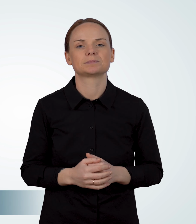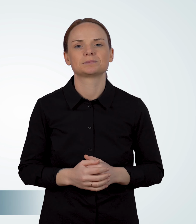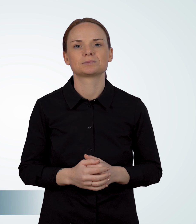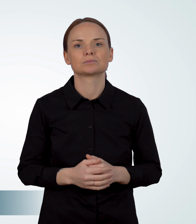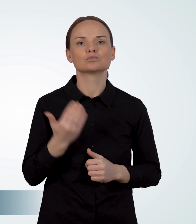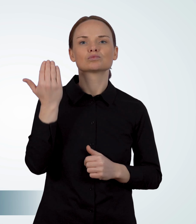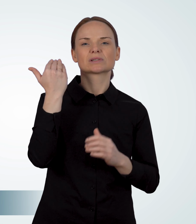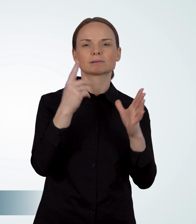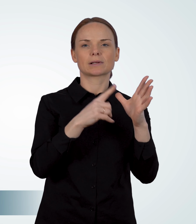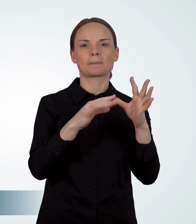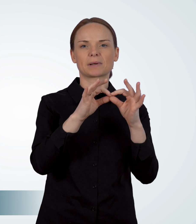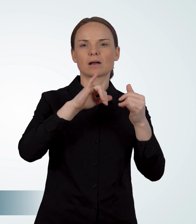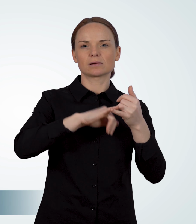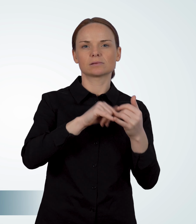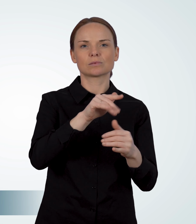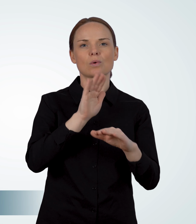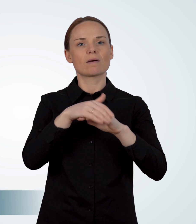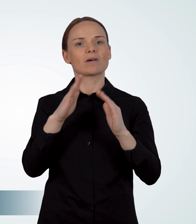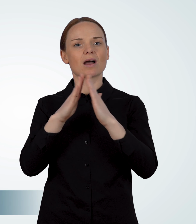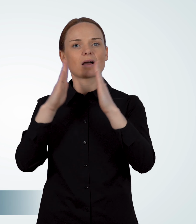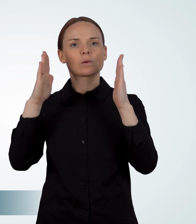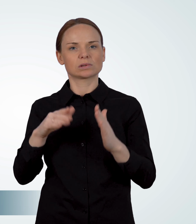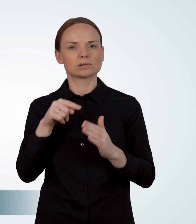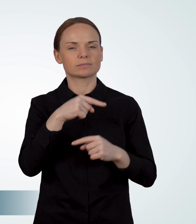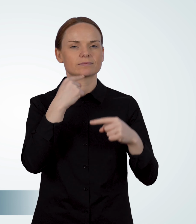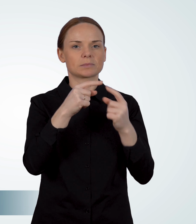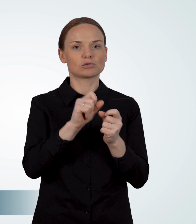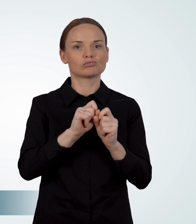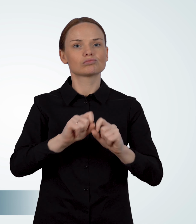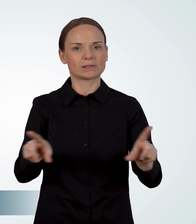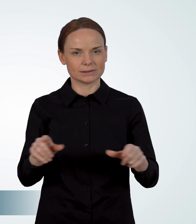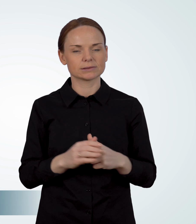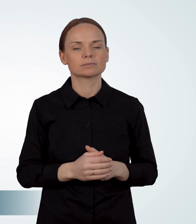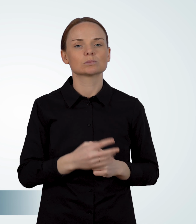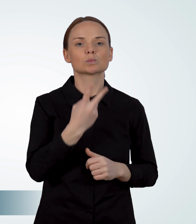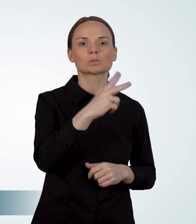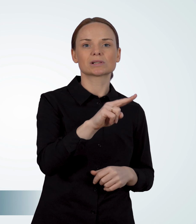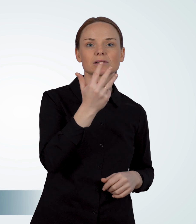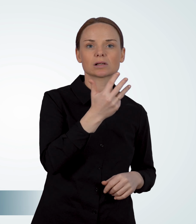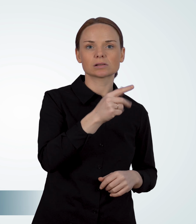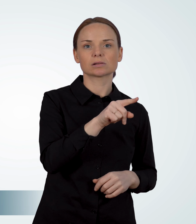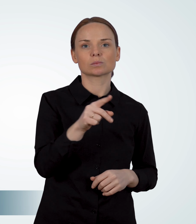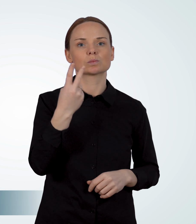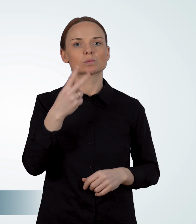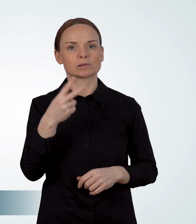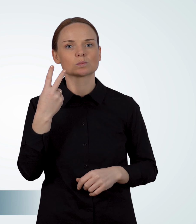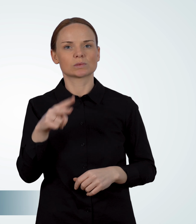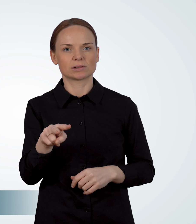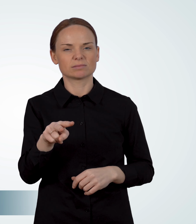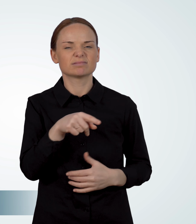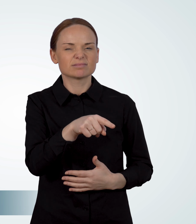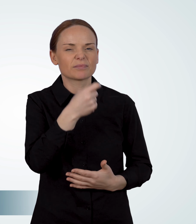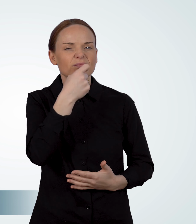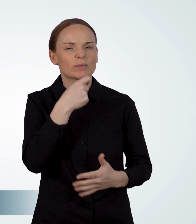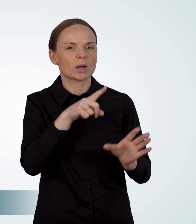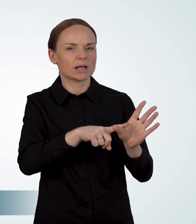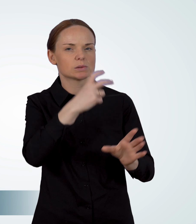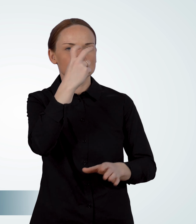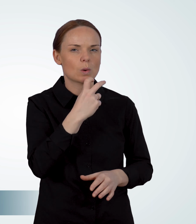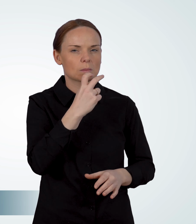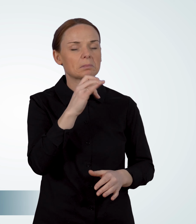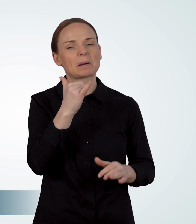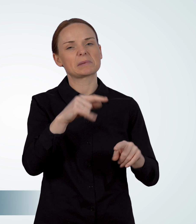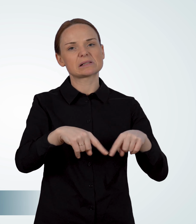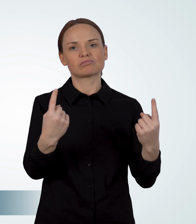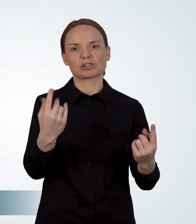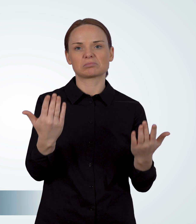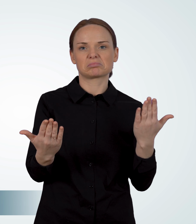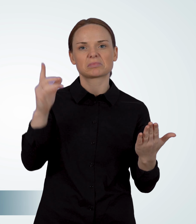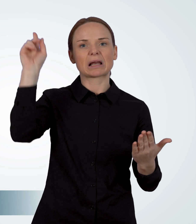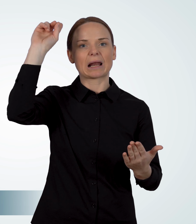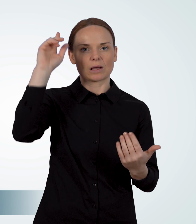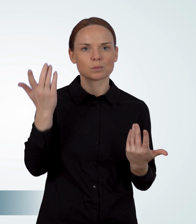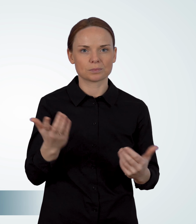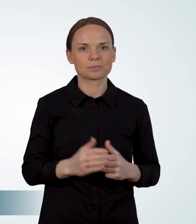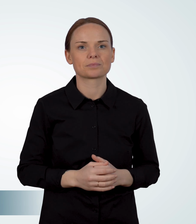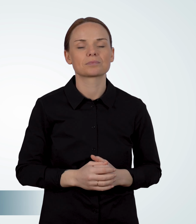The most recent ABS release (2019–20) on housing is some years old. Trends may have shifted since 2019 20.